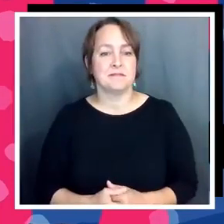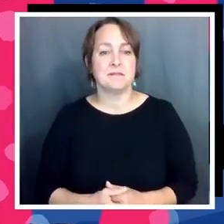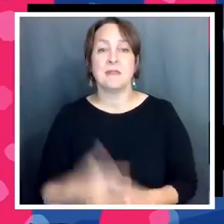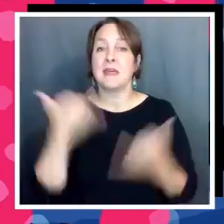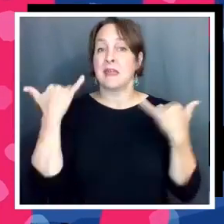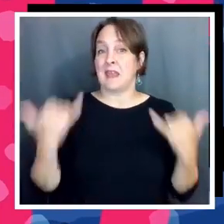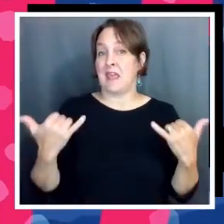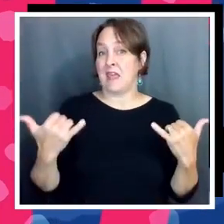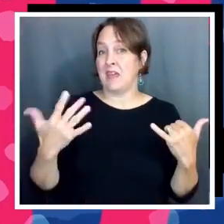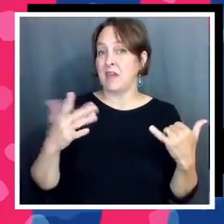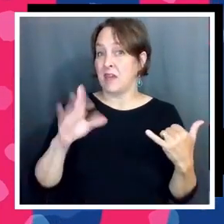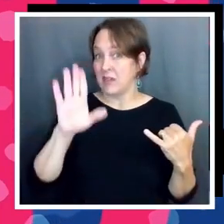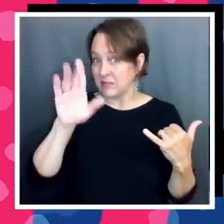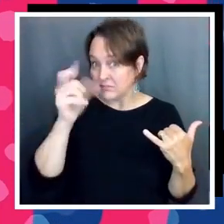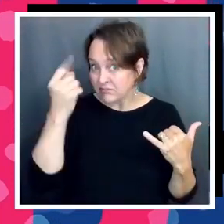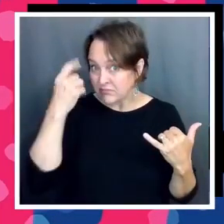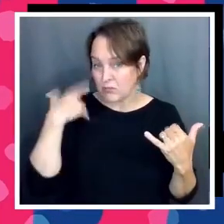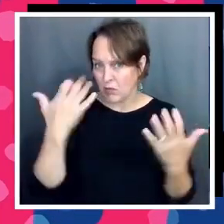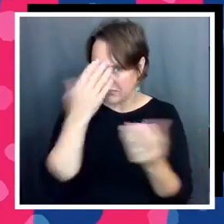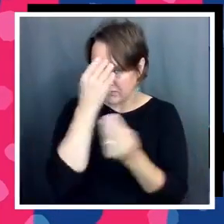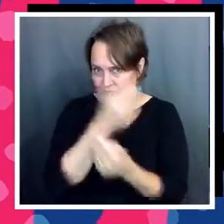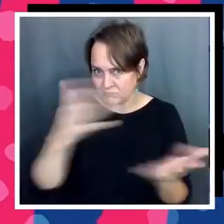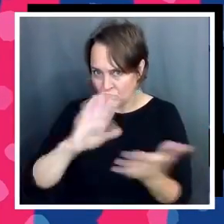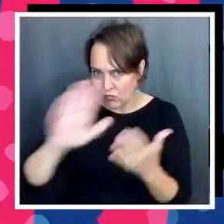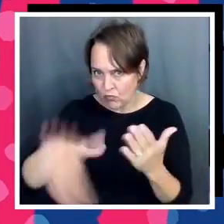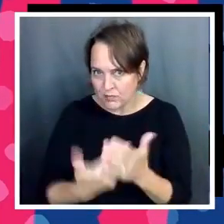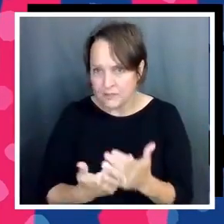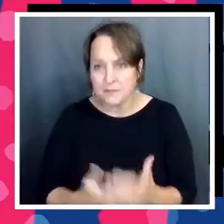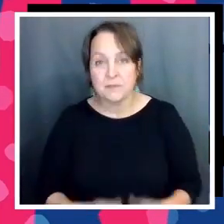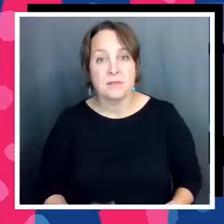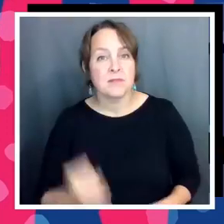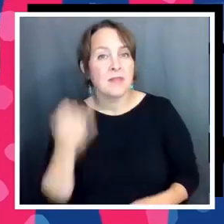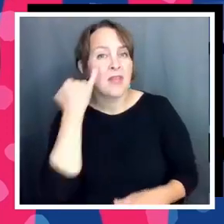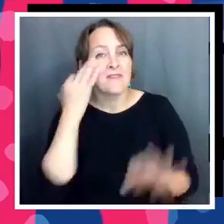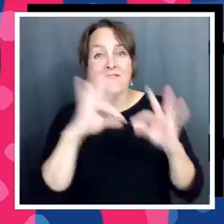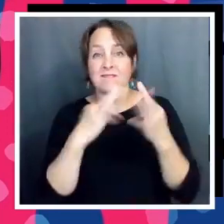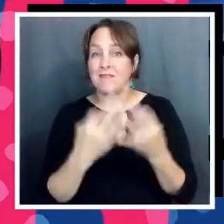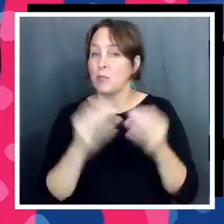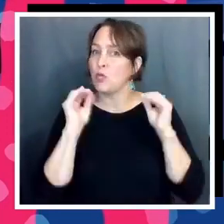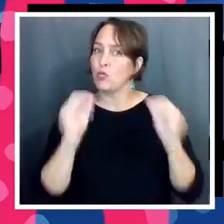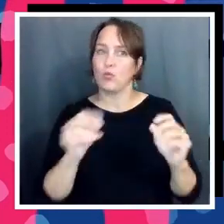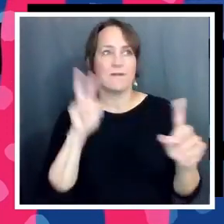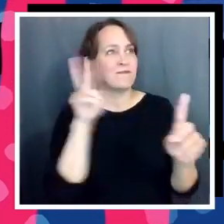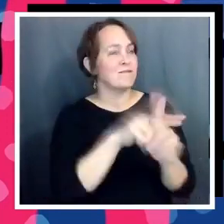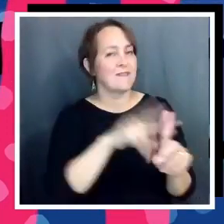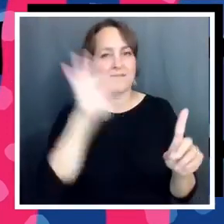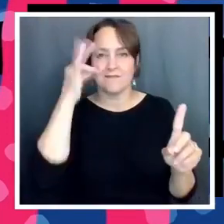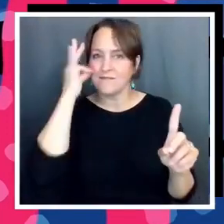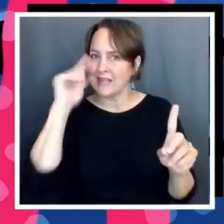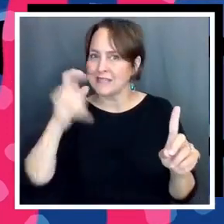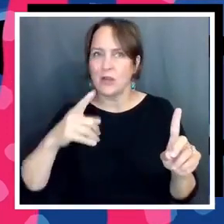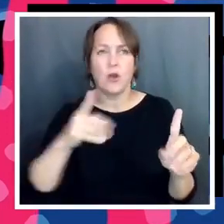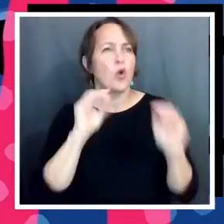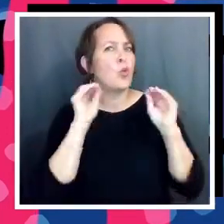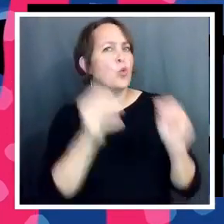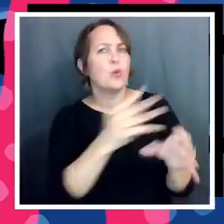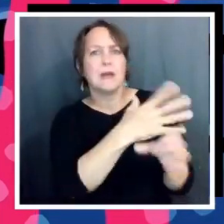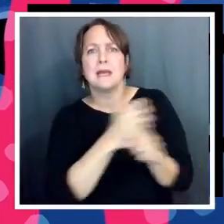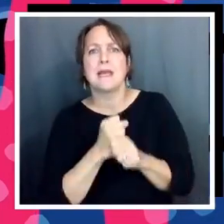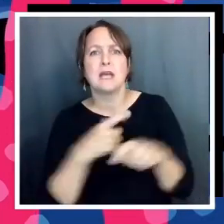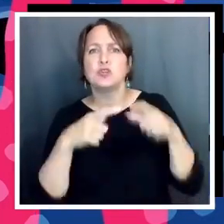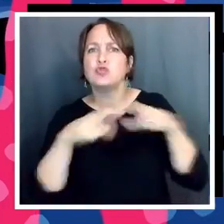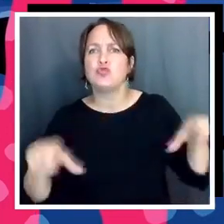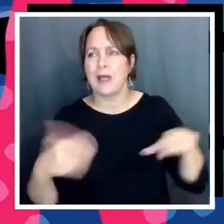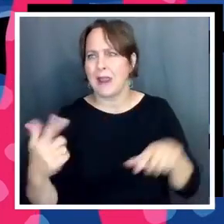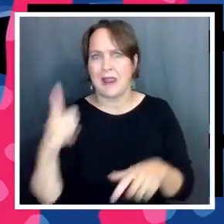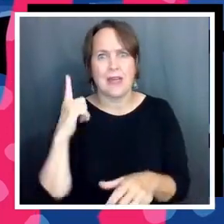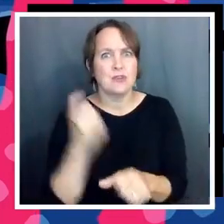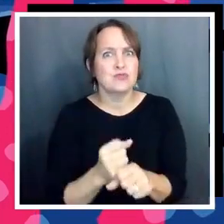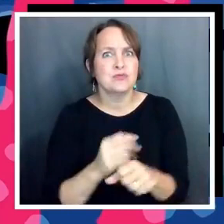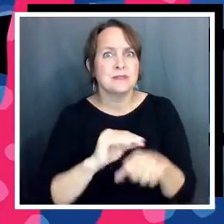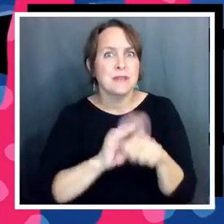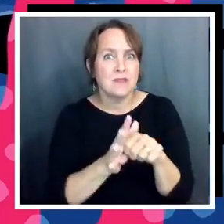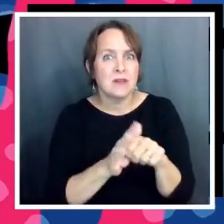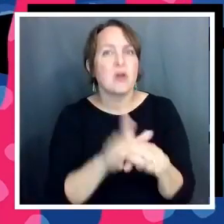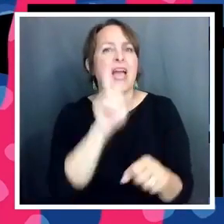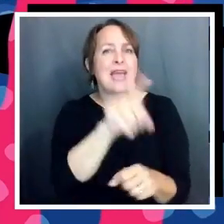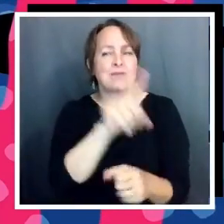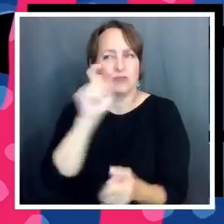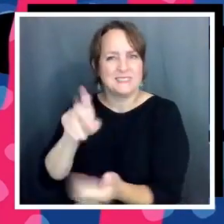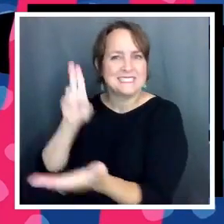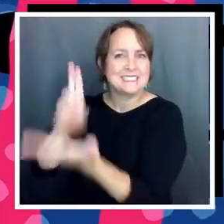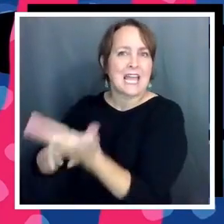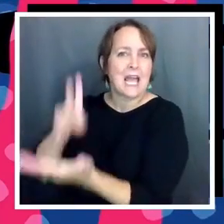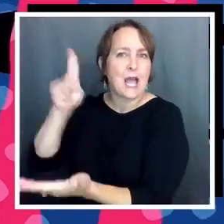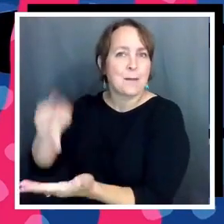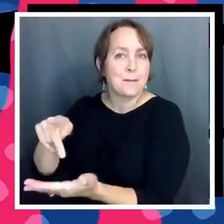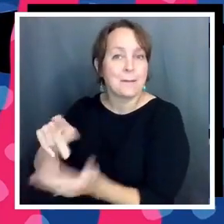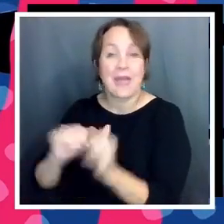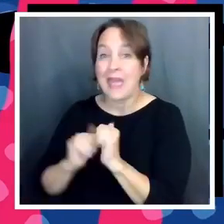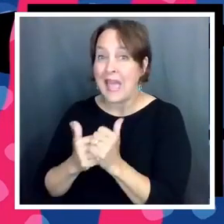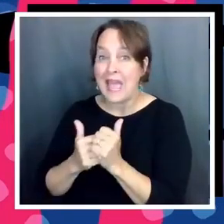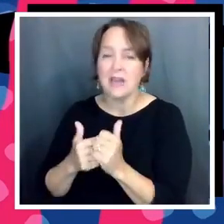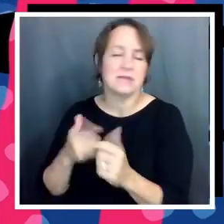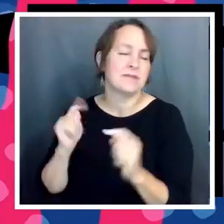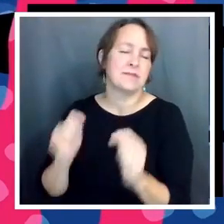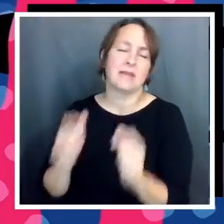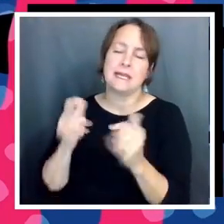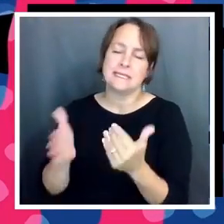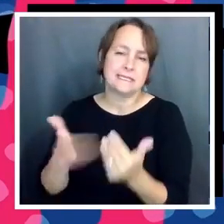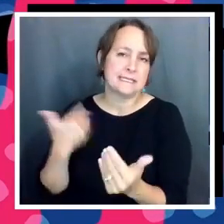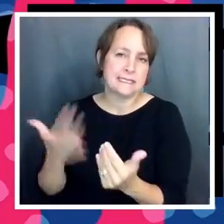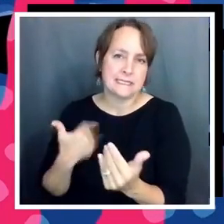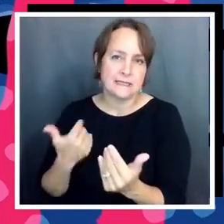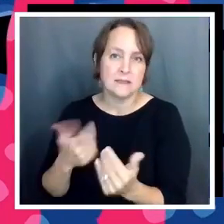THEY WILL BE MAILED TO YOUR